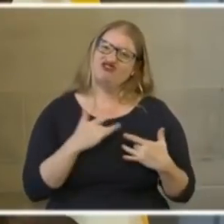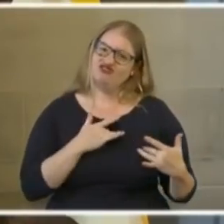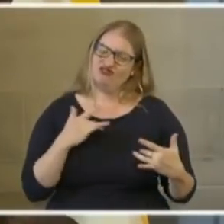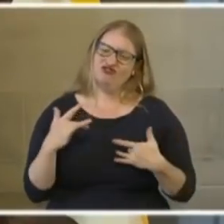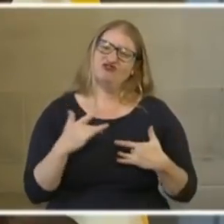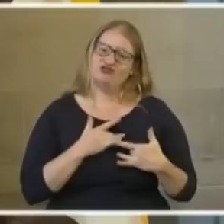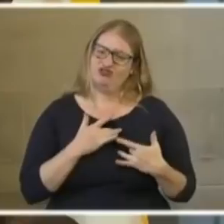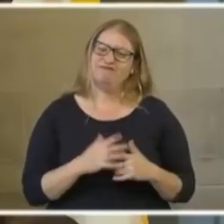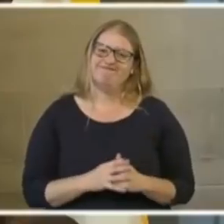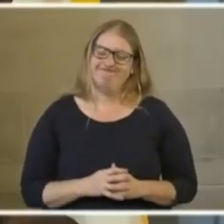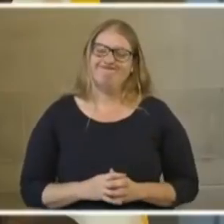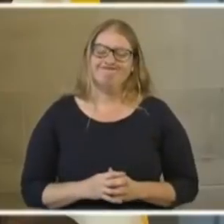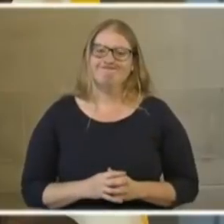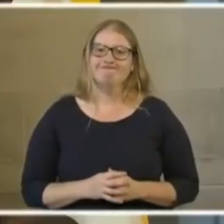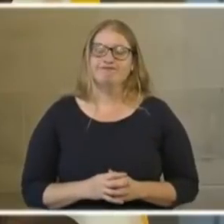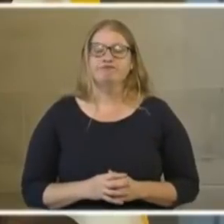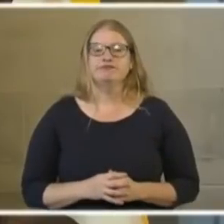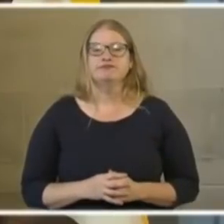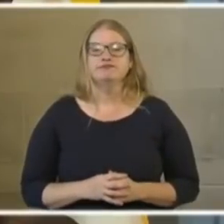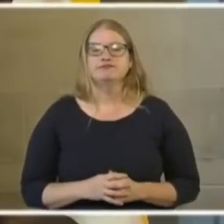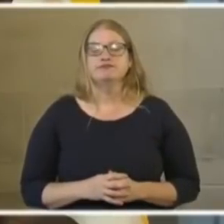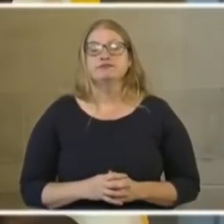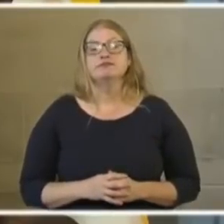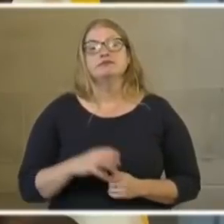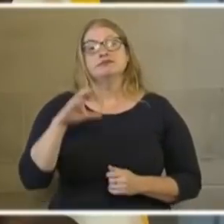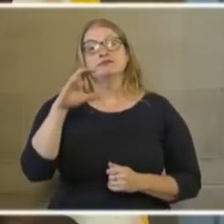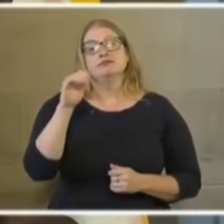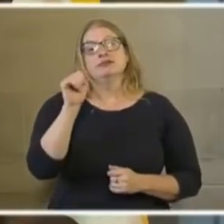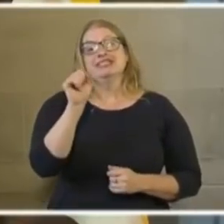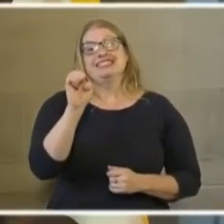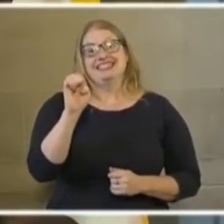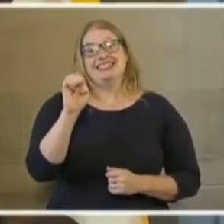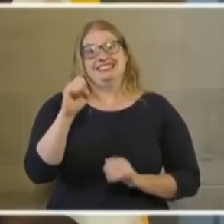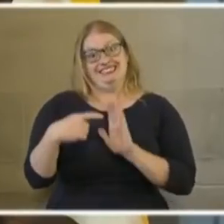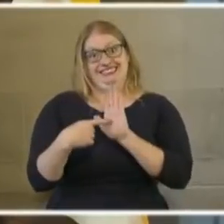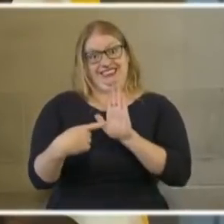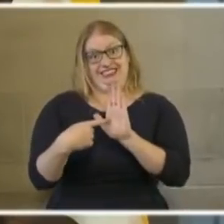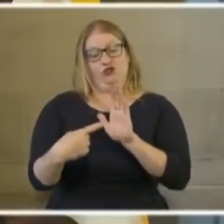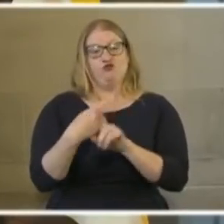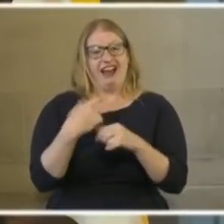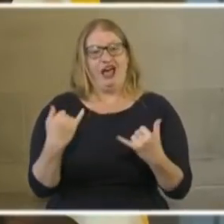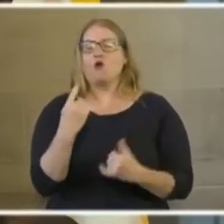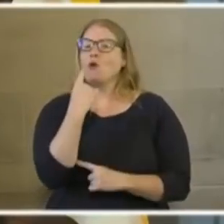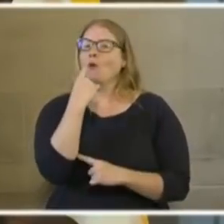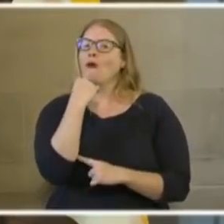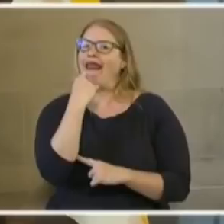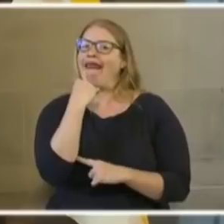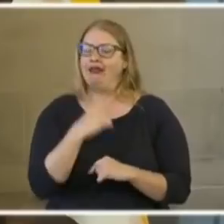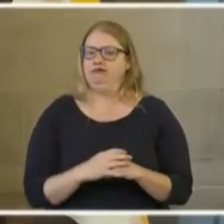INDICATORS SHOW THAT UNFORTUNATELY WE HAVE REASON TO